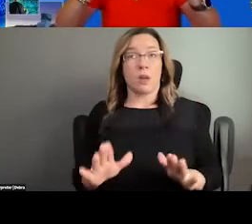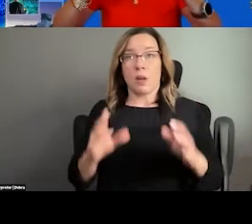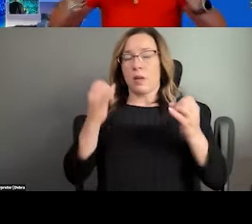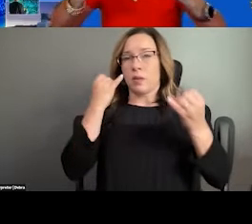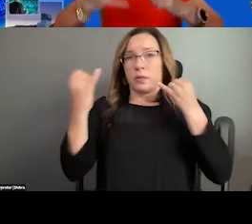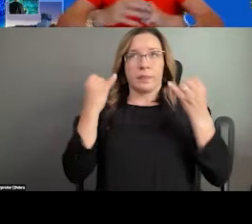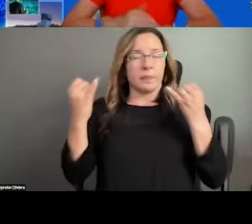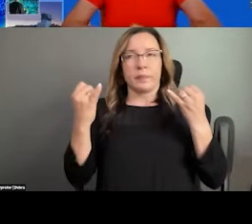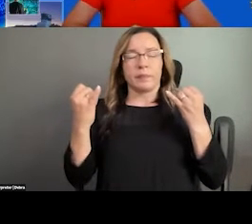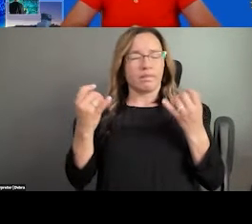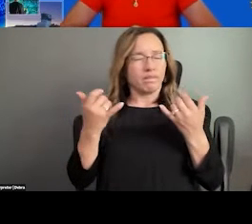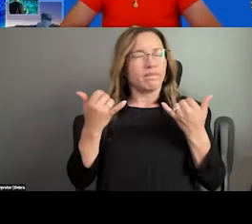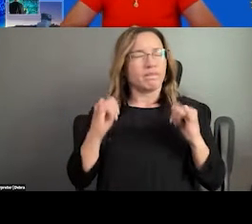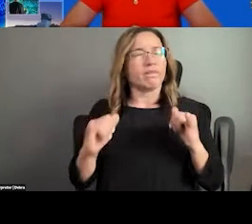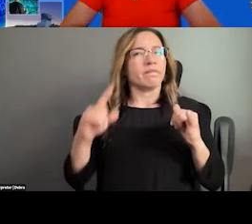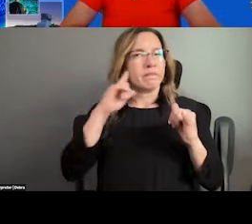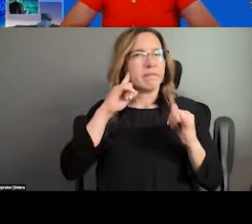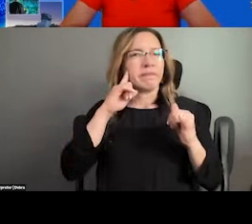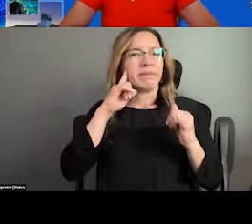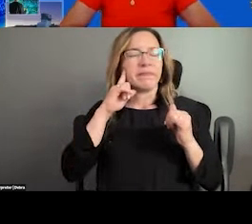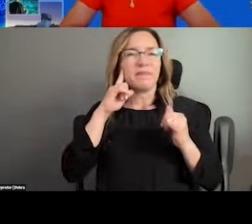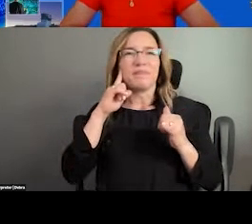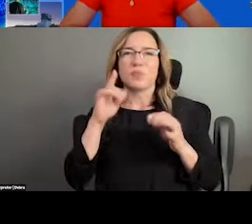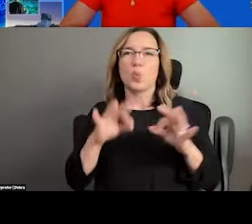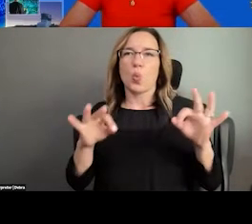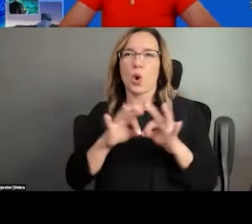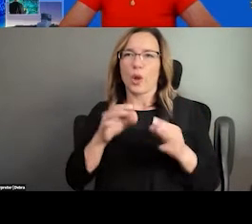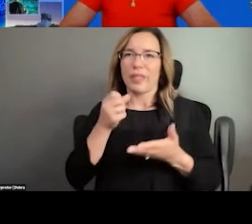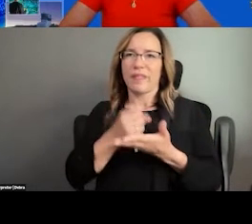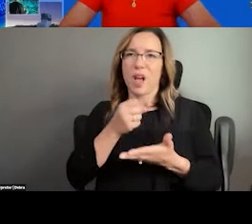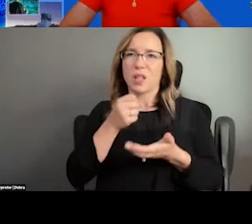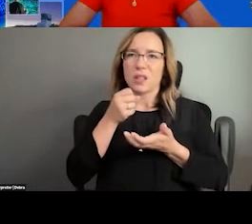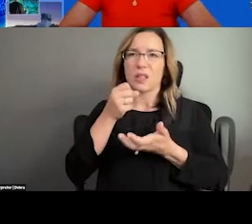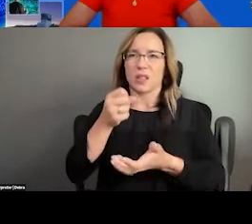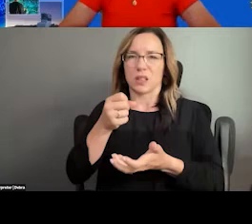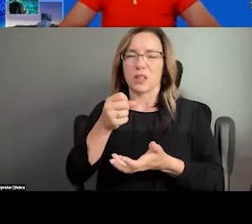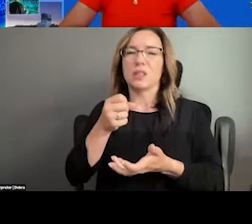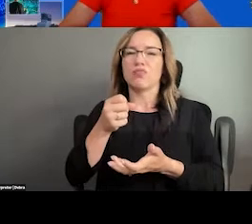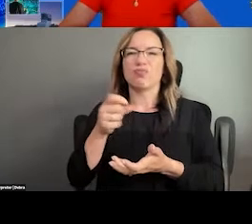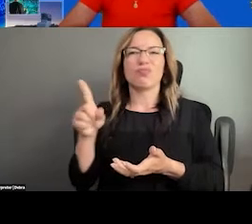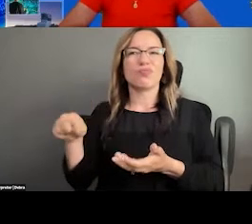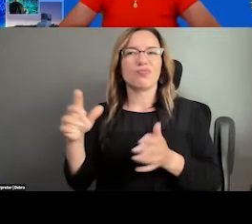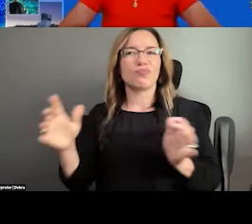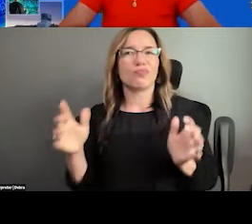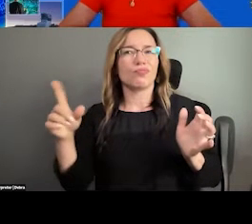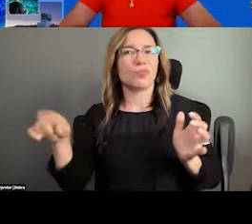they still believe warrants funding, we encourage these individuals to affiliate with